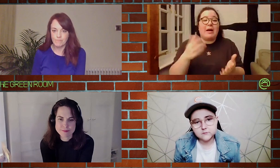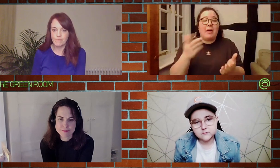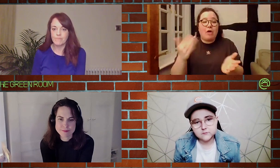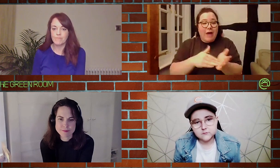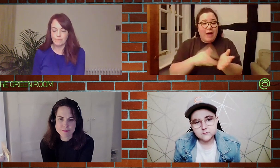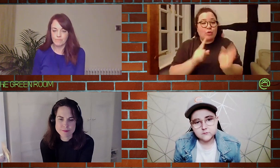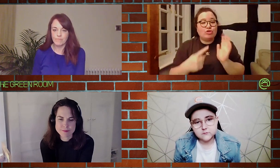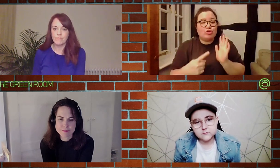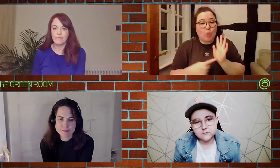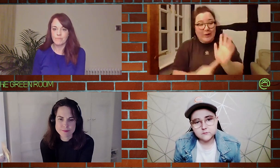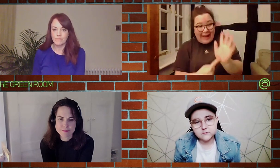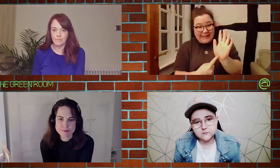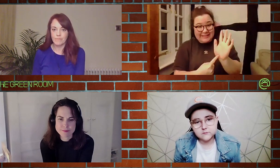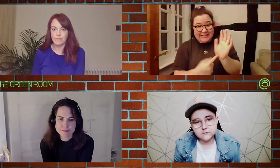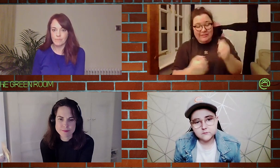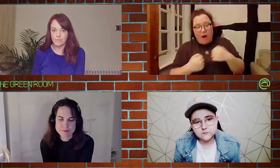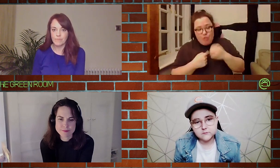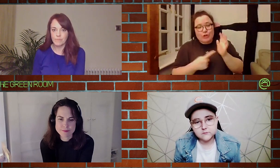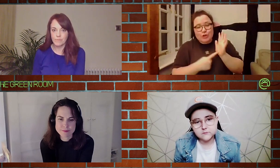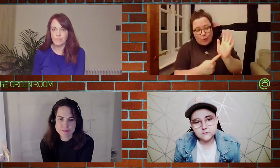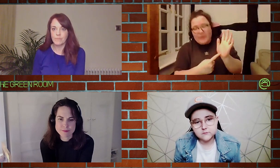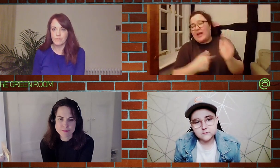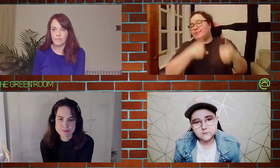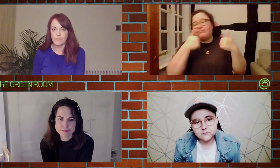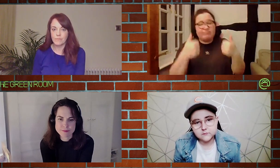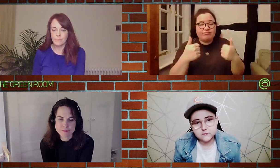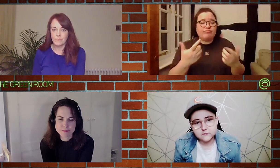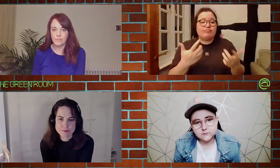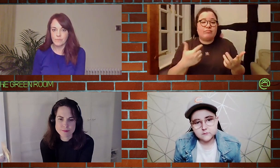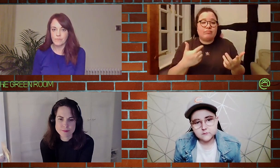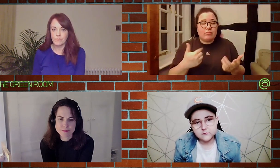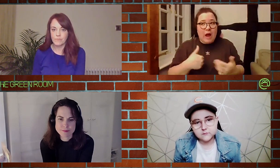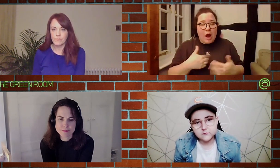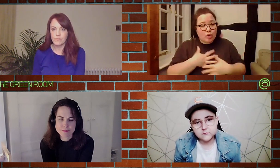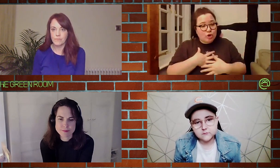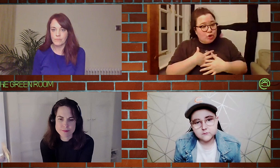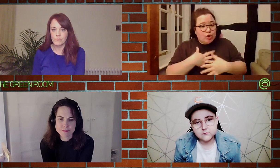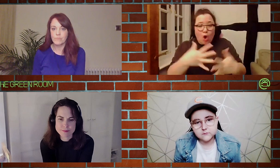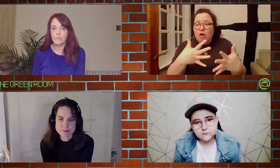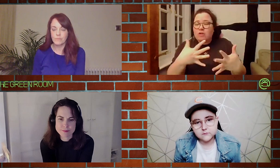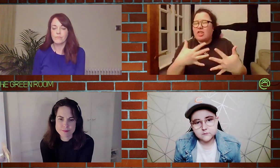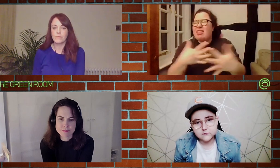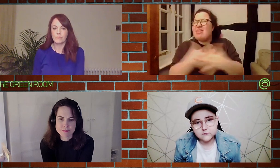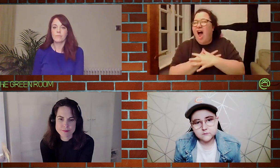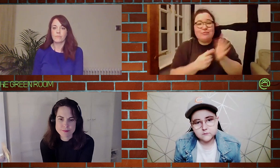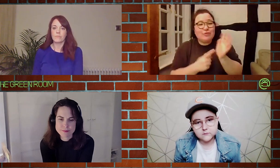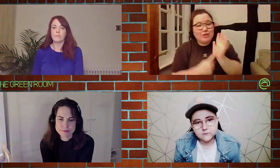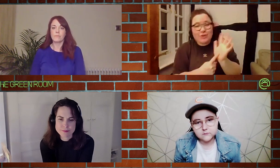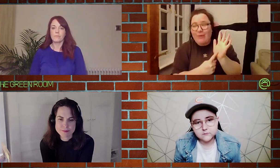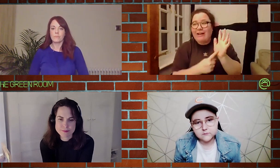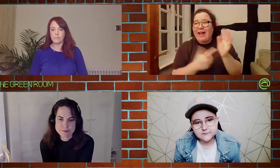So we journeyed on the train and then we got to our showcase and I was absolutely shocked.